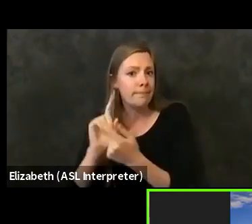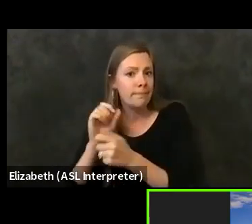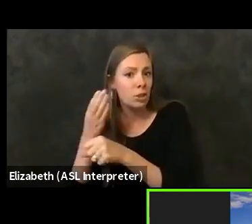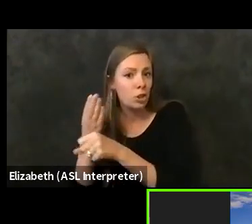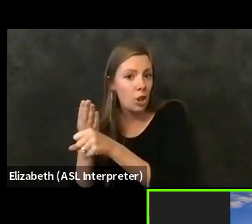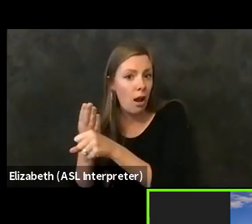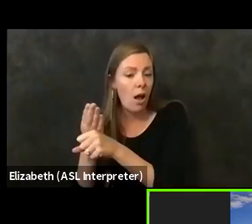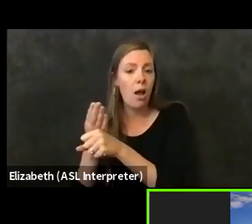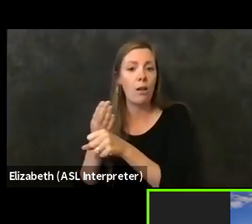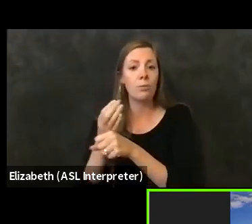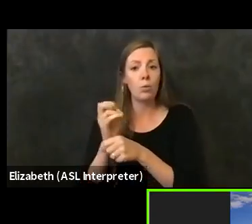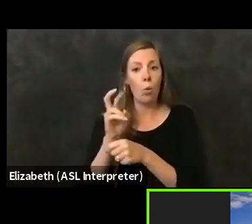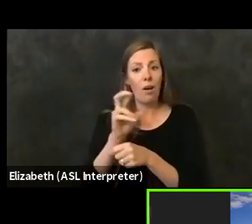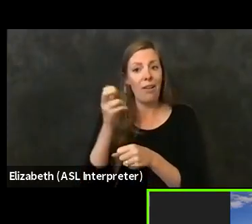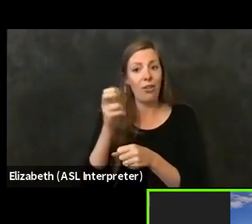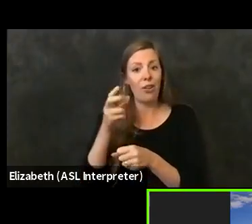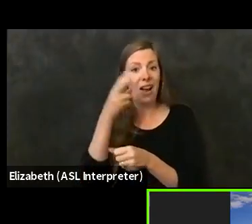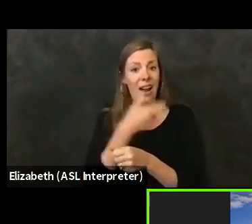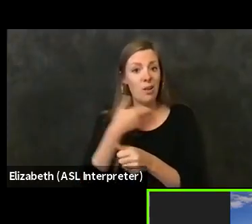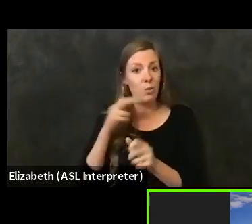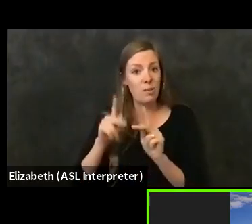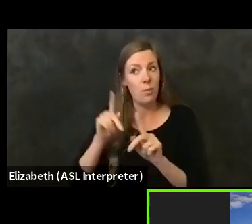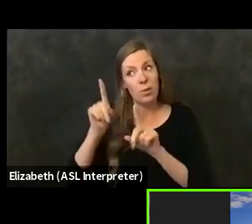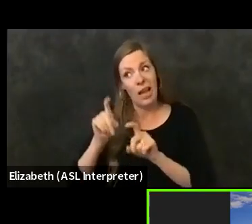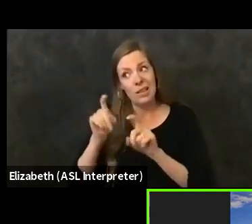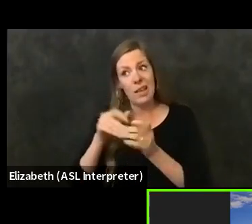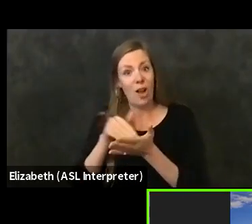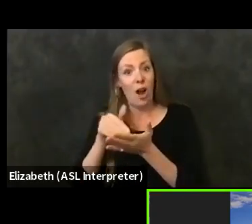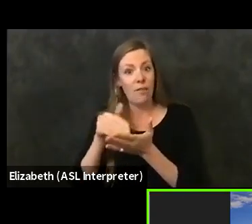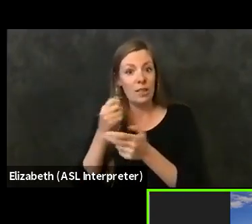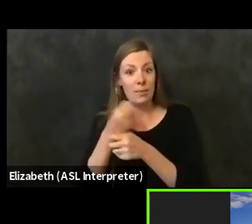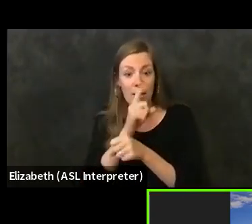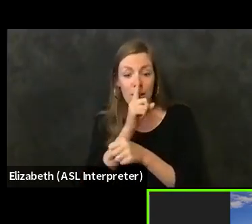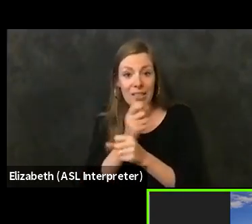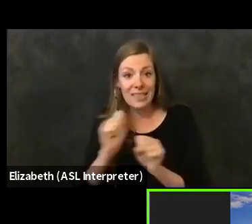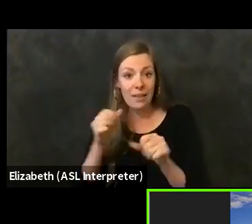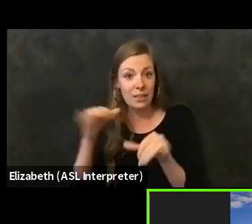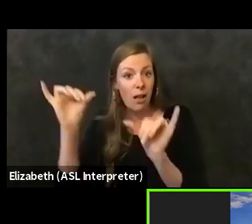individuals who are getting tested a lot to make sure they were safe. Those same individuals are getting